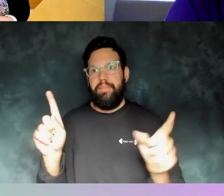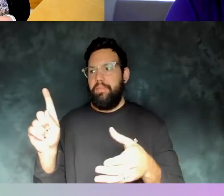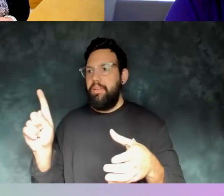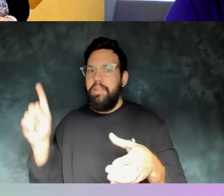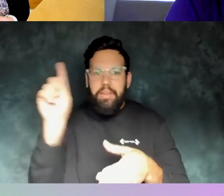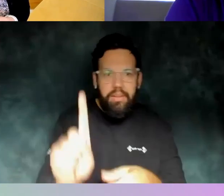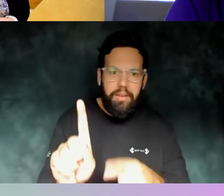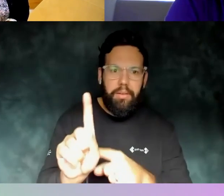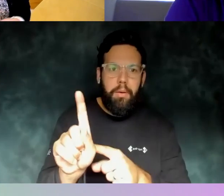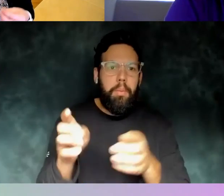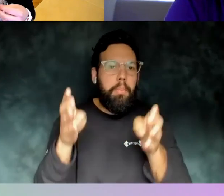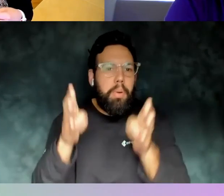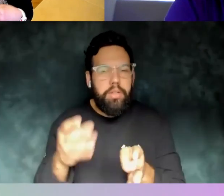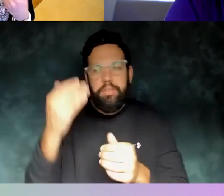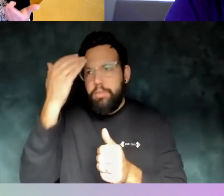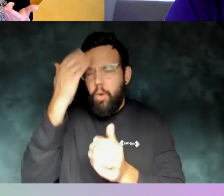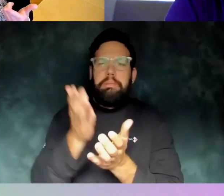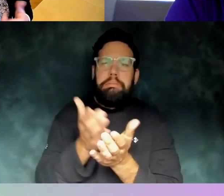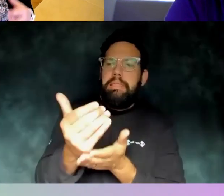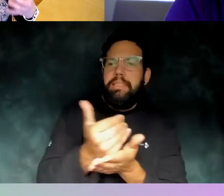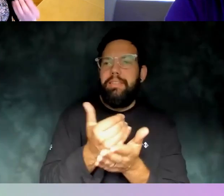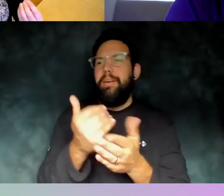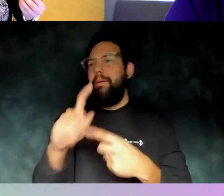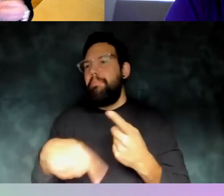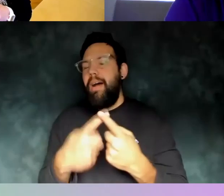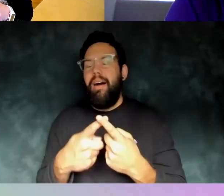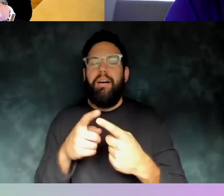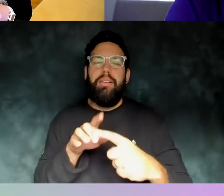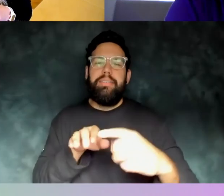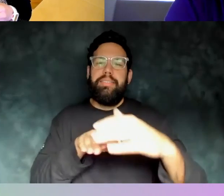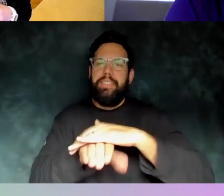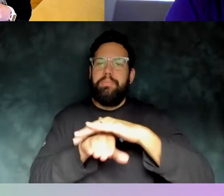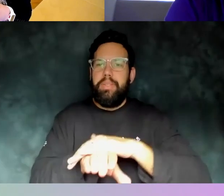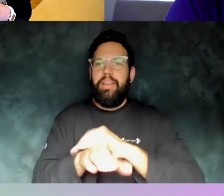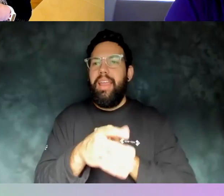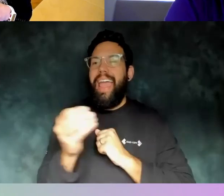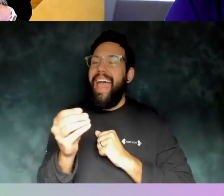everyone. Understanding what and how to annotate often means having good understanding understanding of